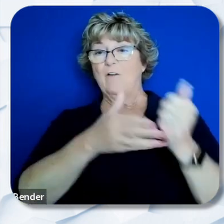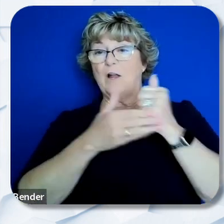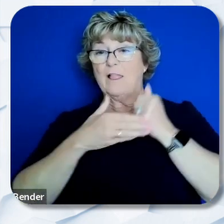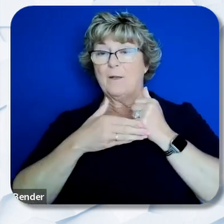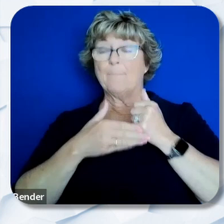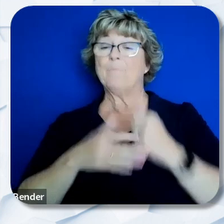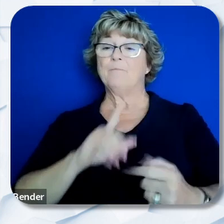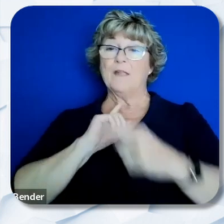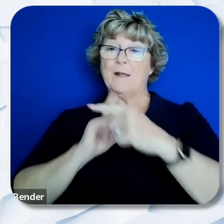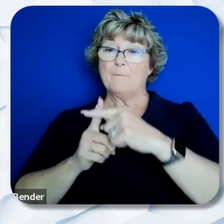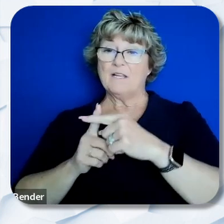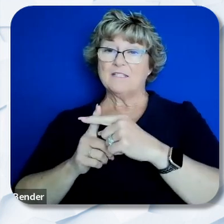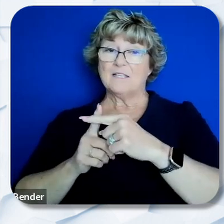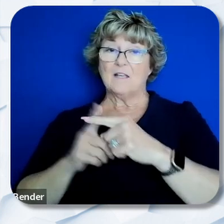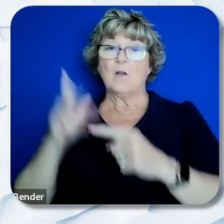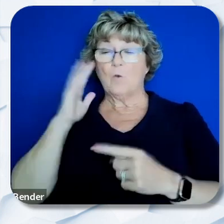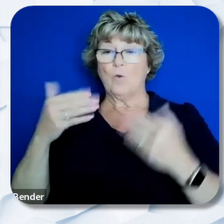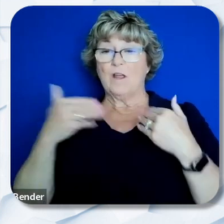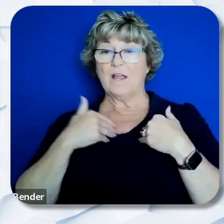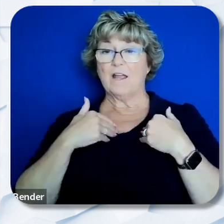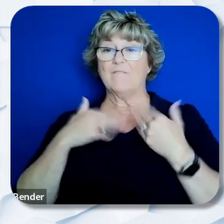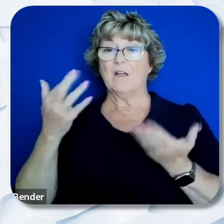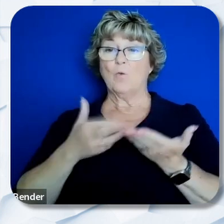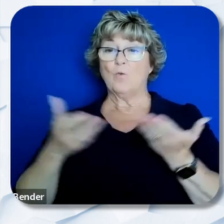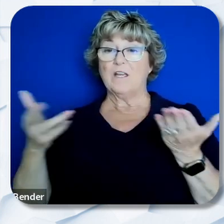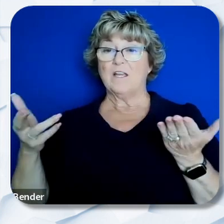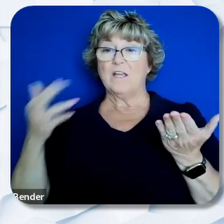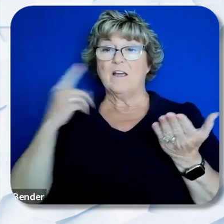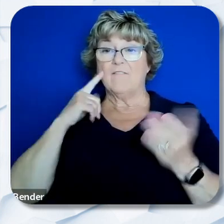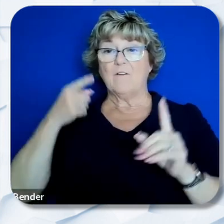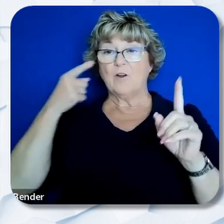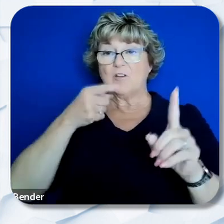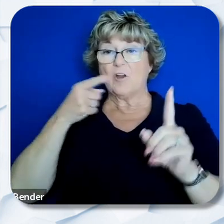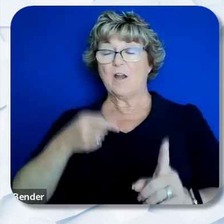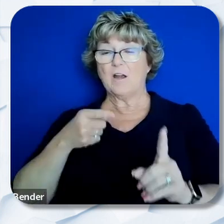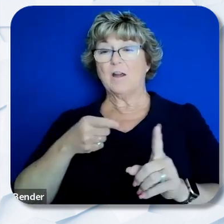Additionally, we will have that Resources for Targeted Monitoring Padlet available to